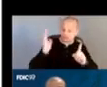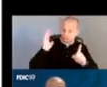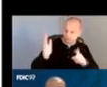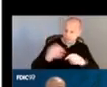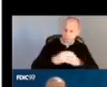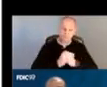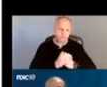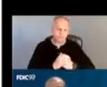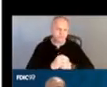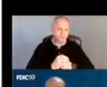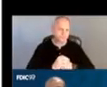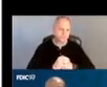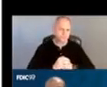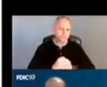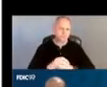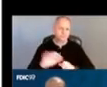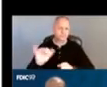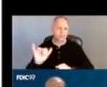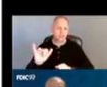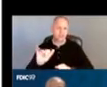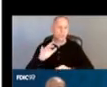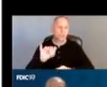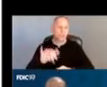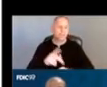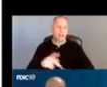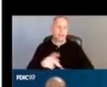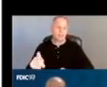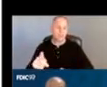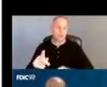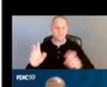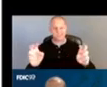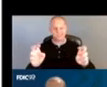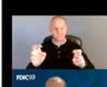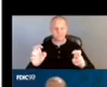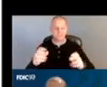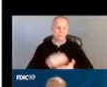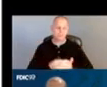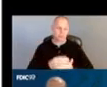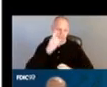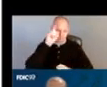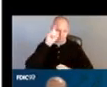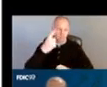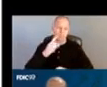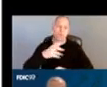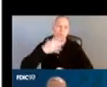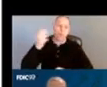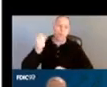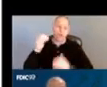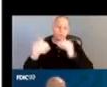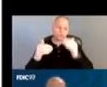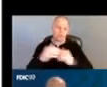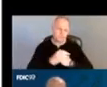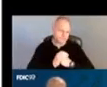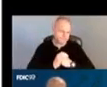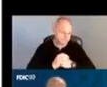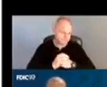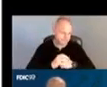as the front PowerPoint of the within Money Smart for older adults product.